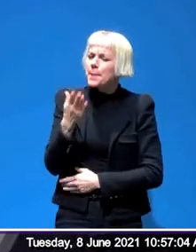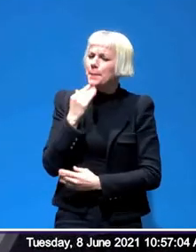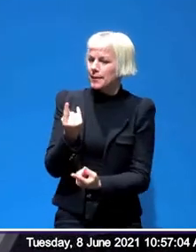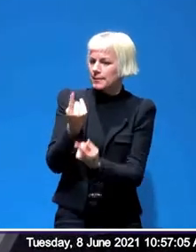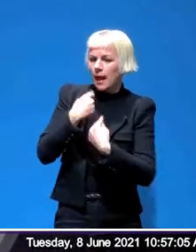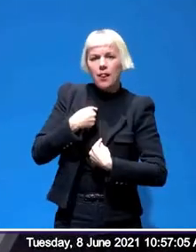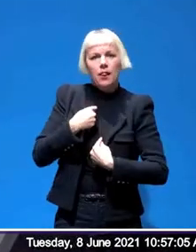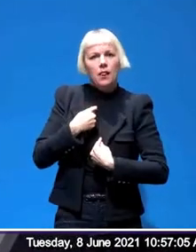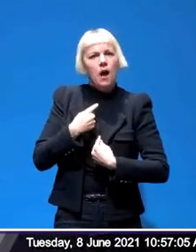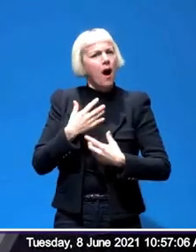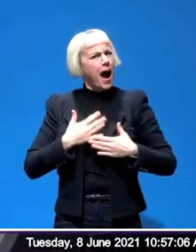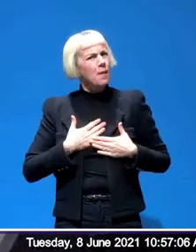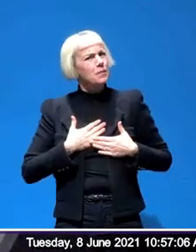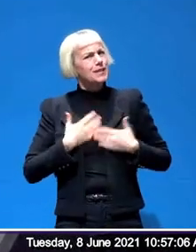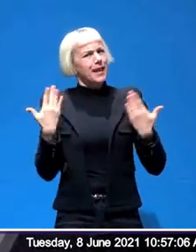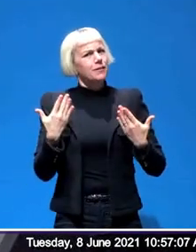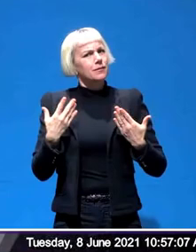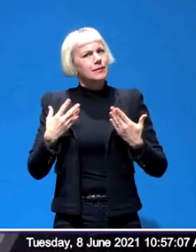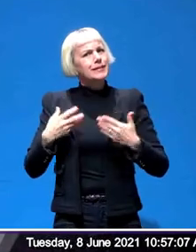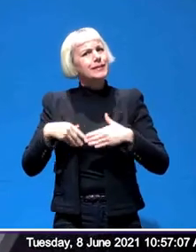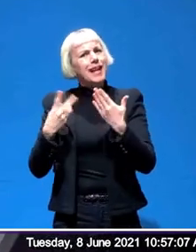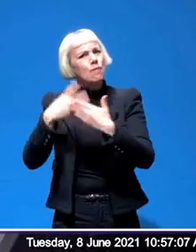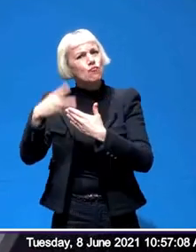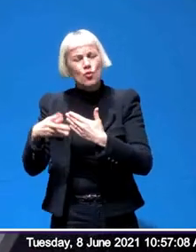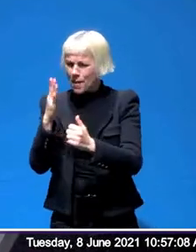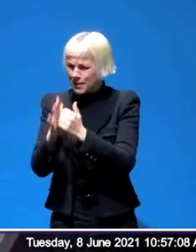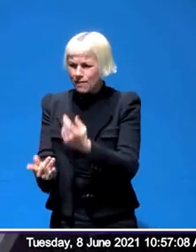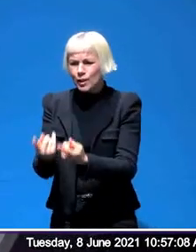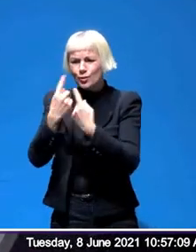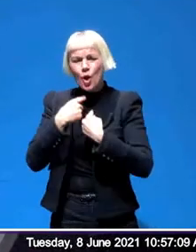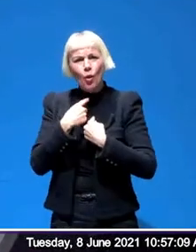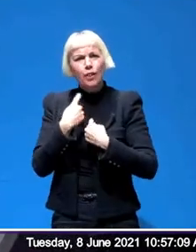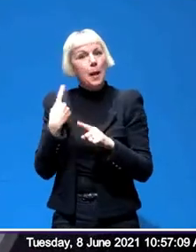I was very upset with Windamere Park for not reporting to this to me or to DHS.